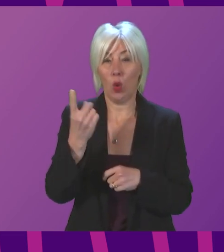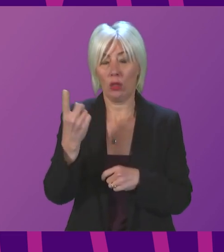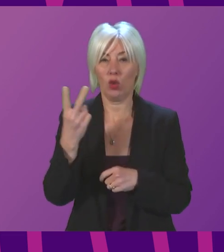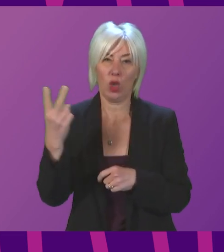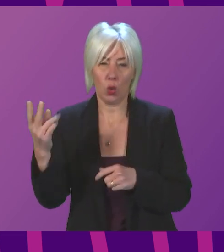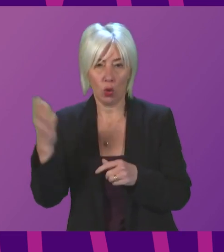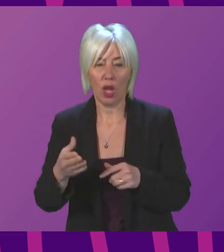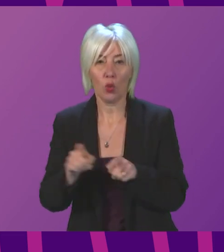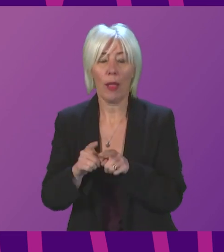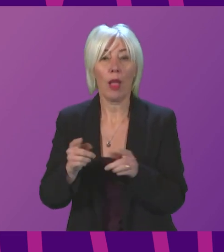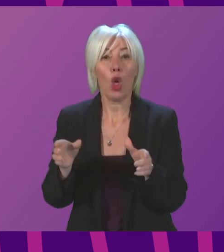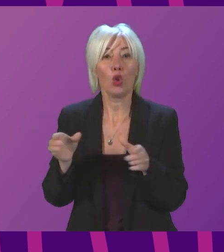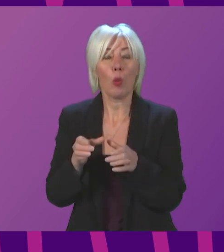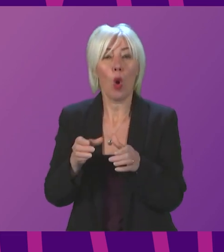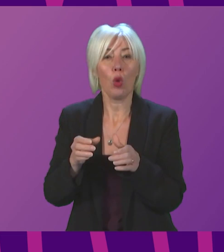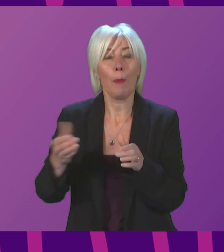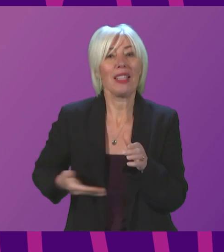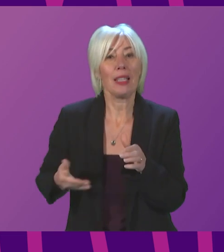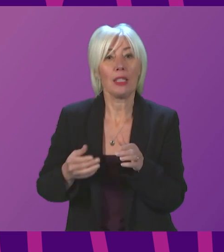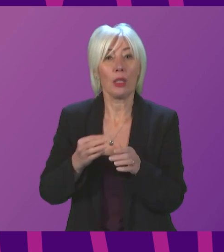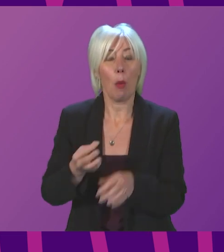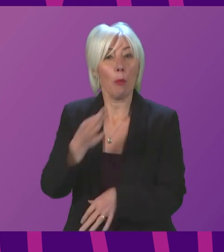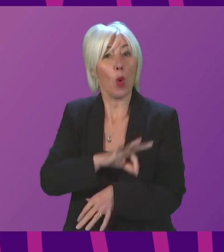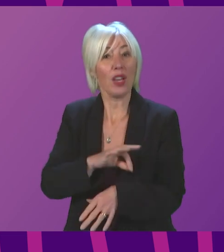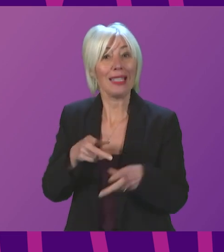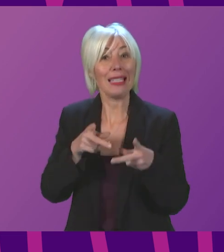scheme is the most generous of its kind in the United Kingdom, offering up to 100 per